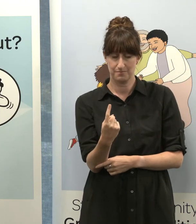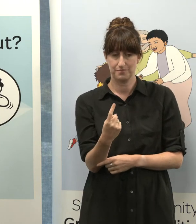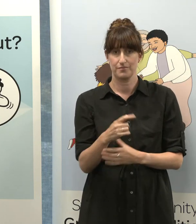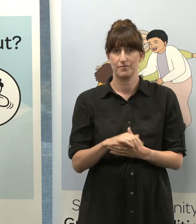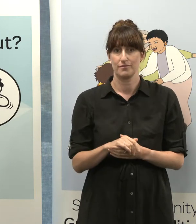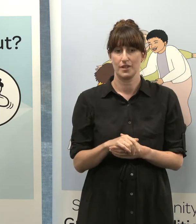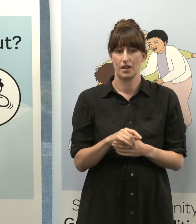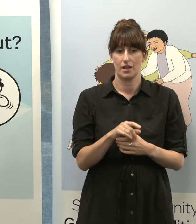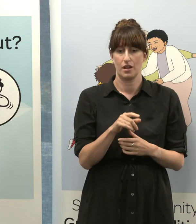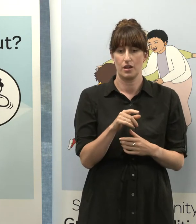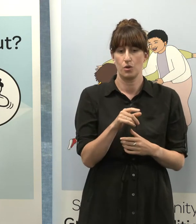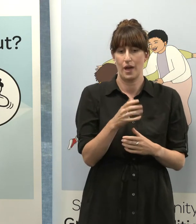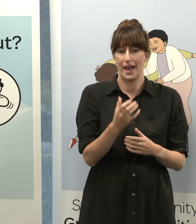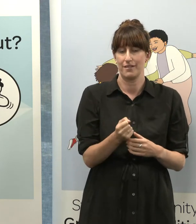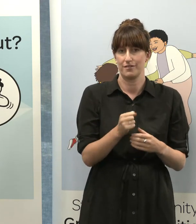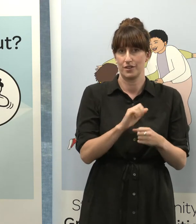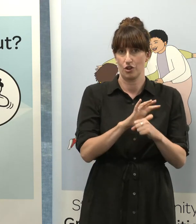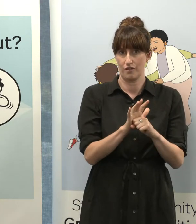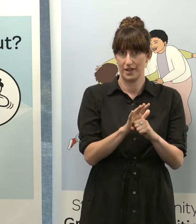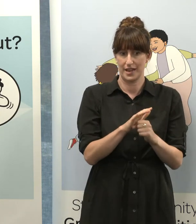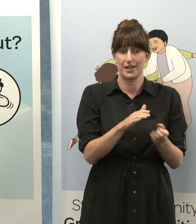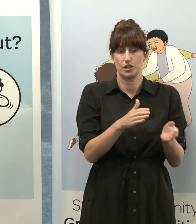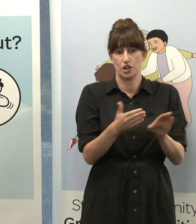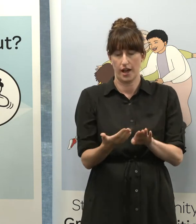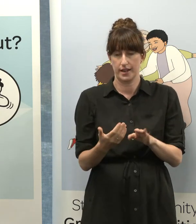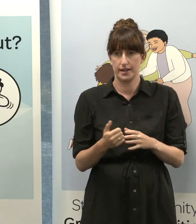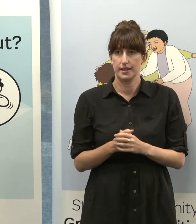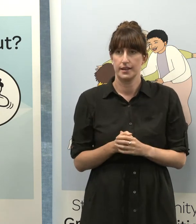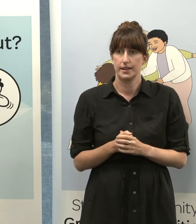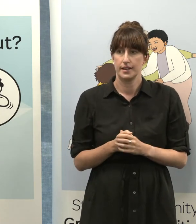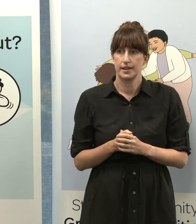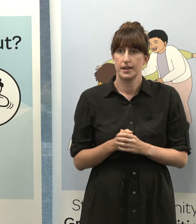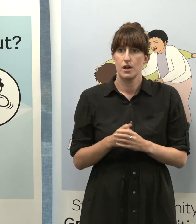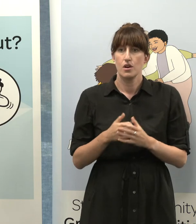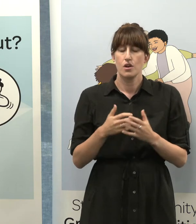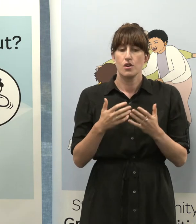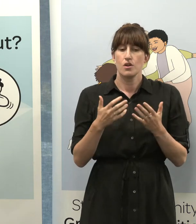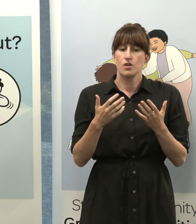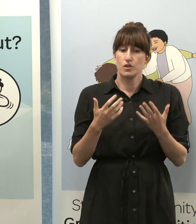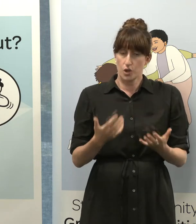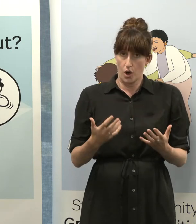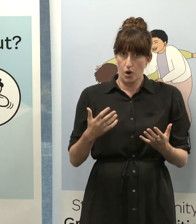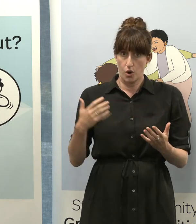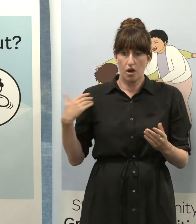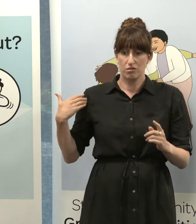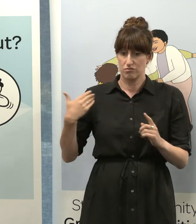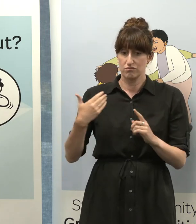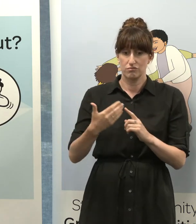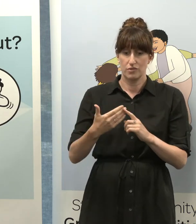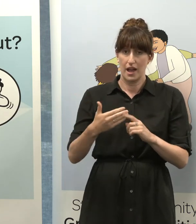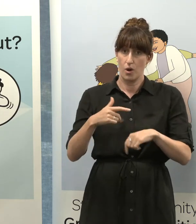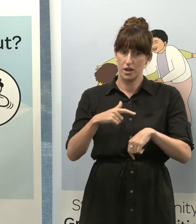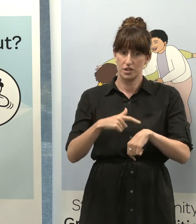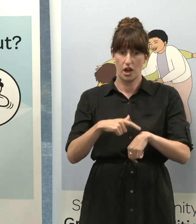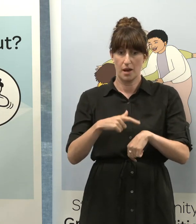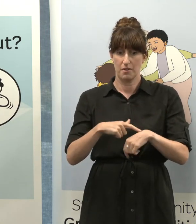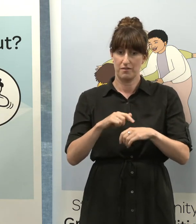all people who have died within the last 28 days of having had